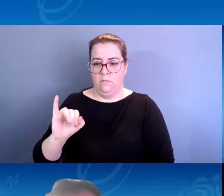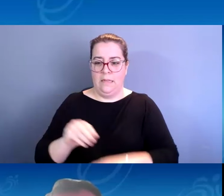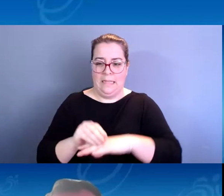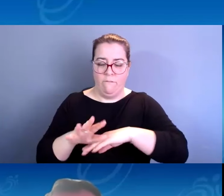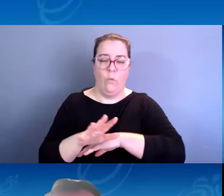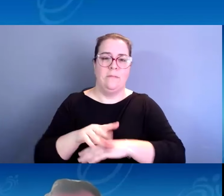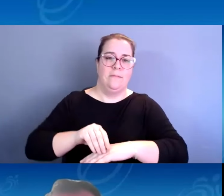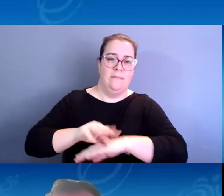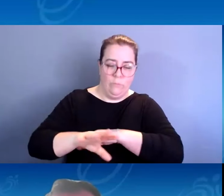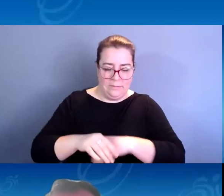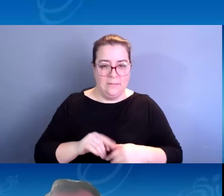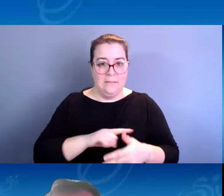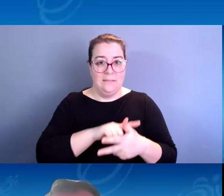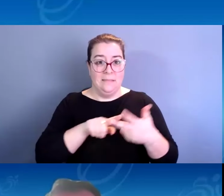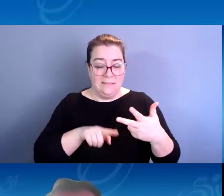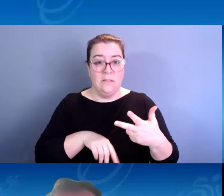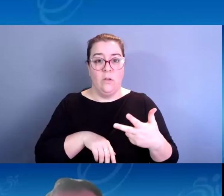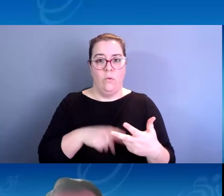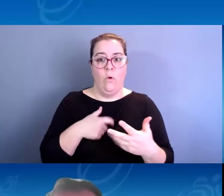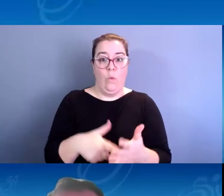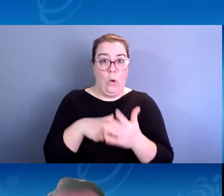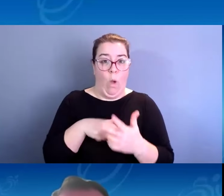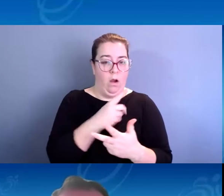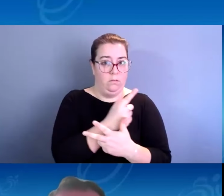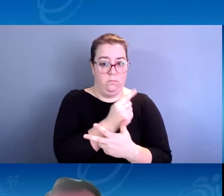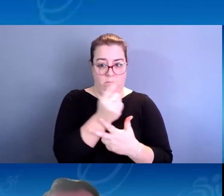But it's also true to the state of accessibility